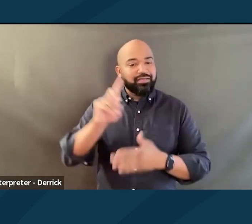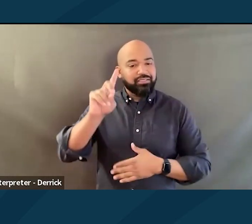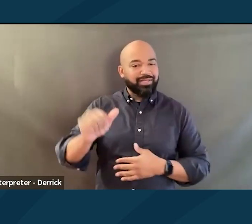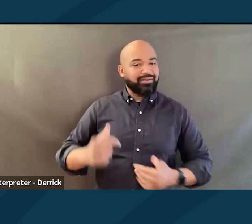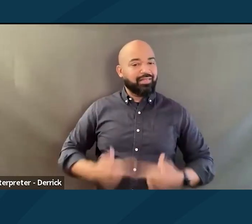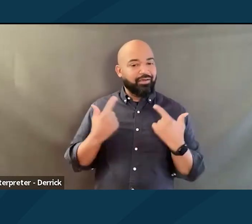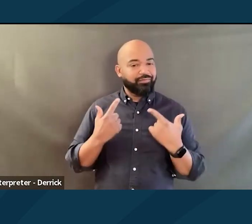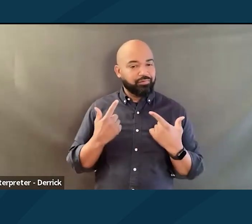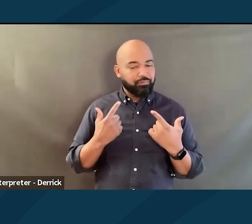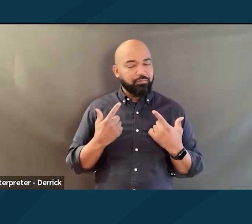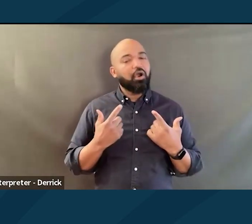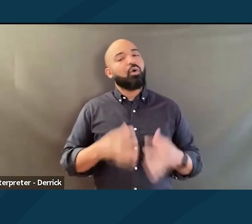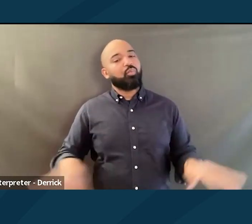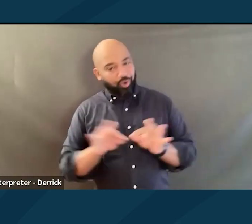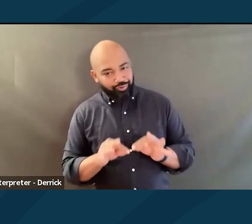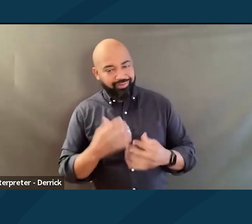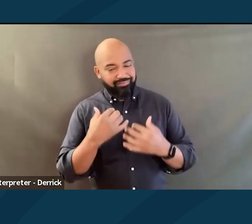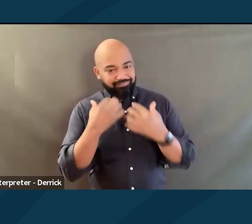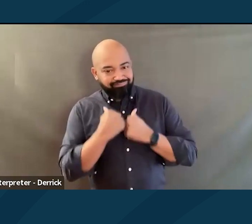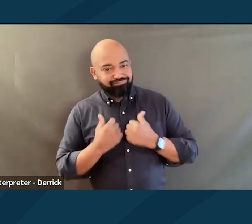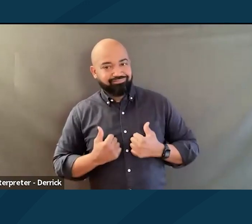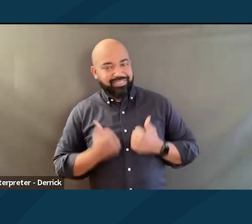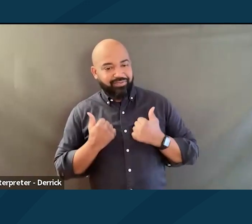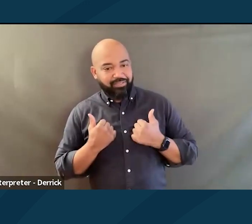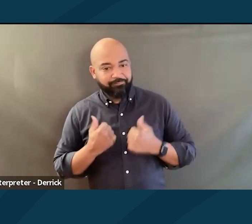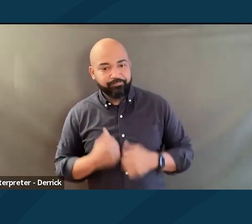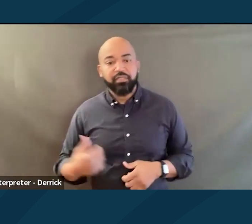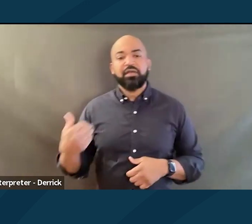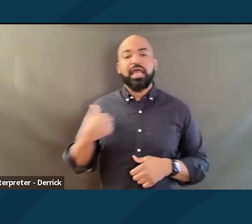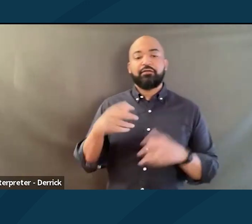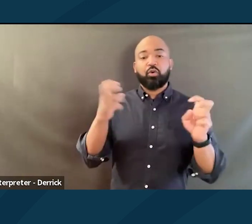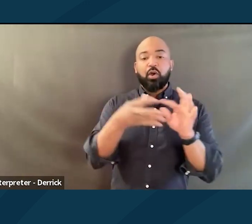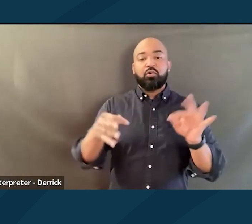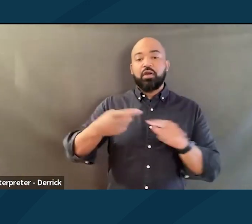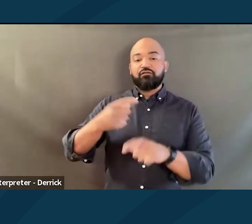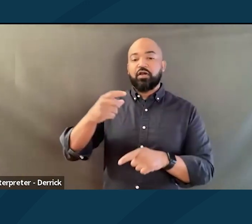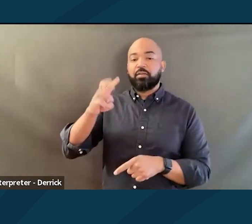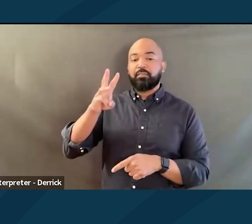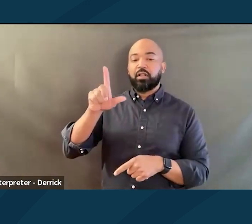As I close, I wanted to mention a quote from Lois Curtis, who even though she has now passed